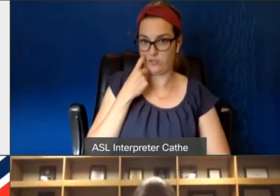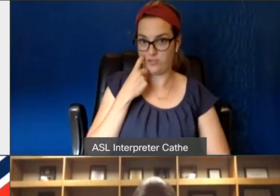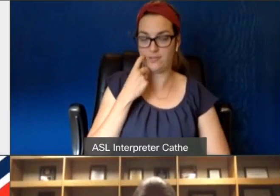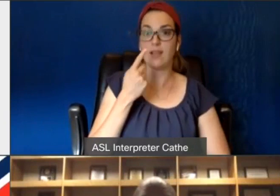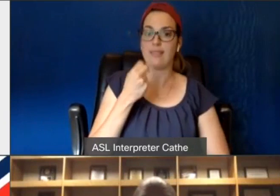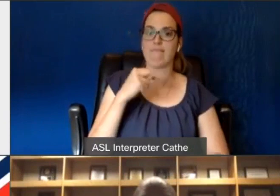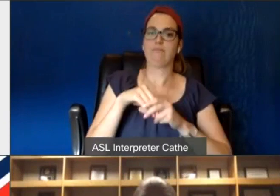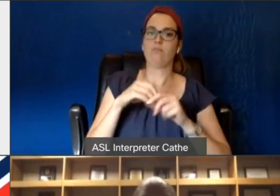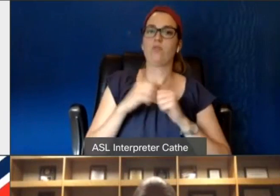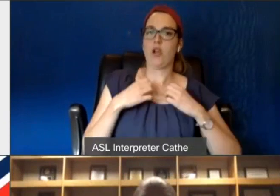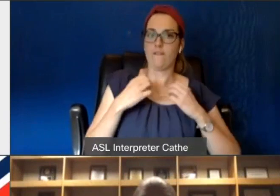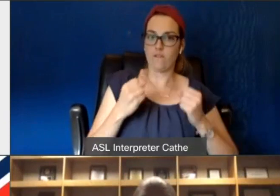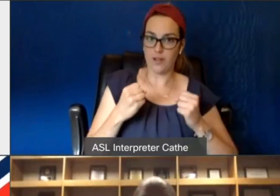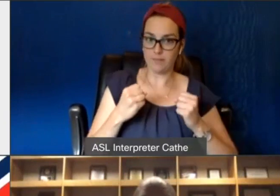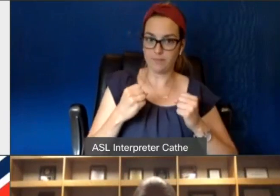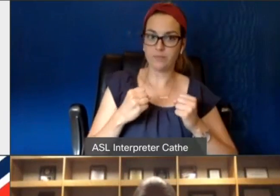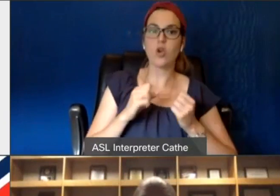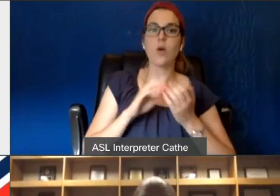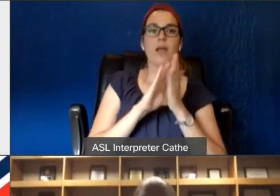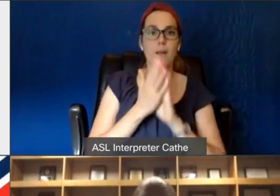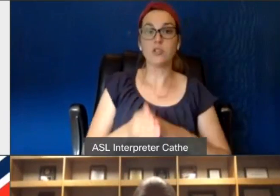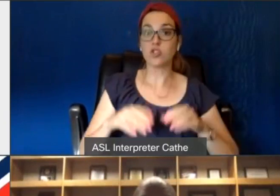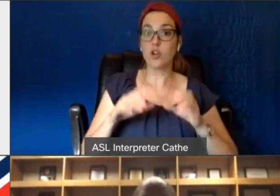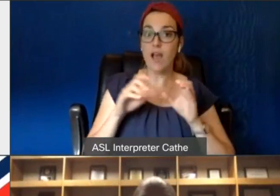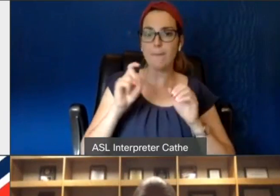So to be a CRS you have to have at least 18 months